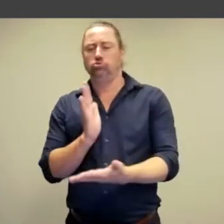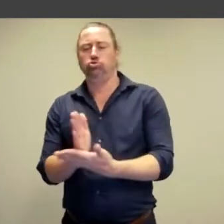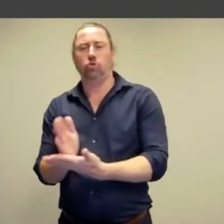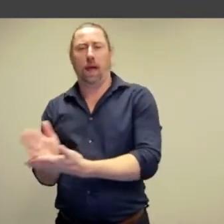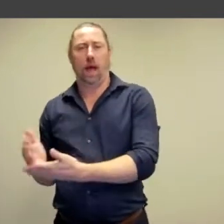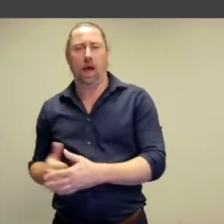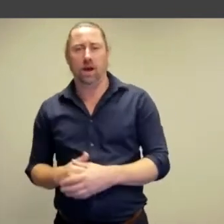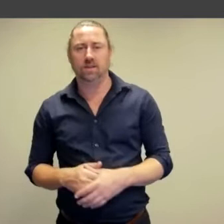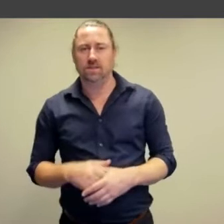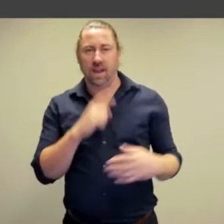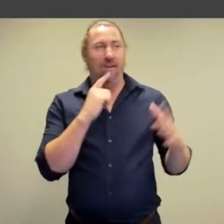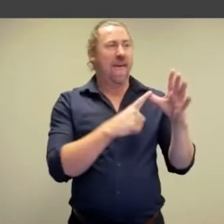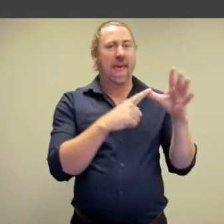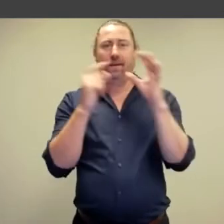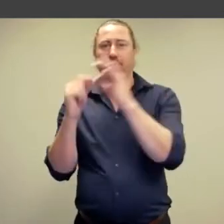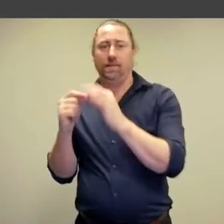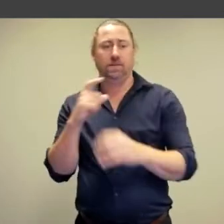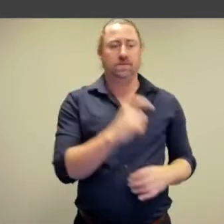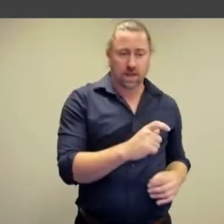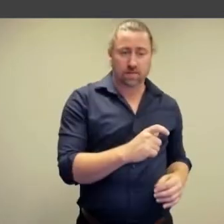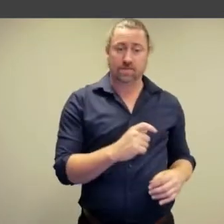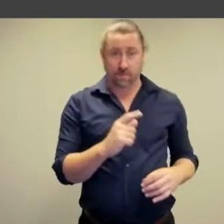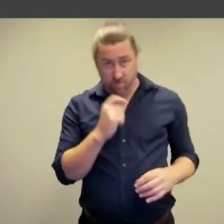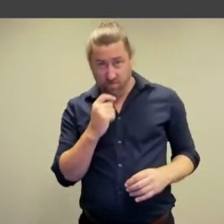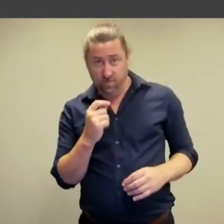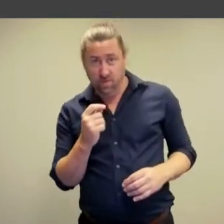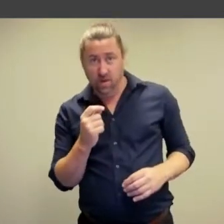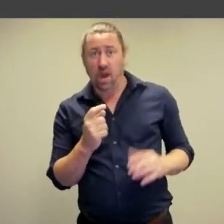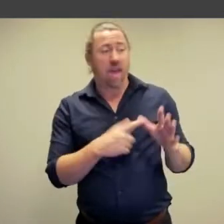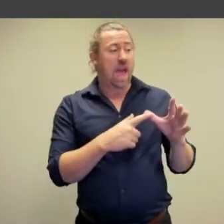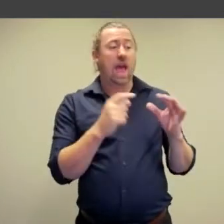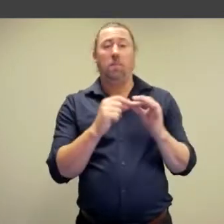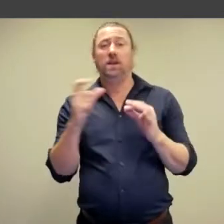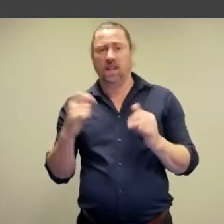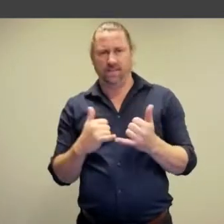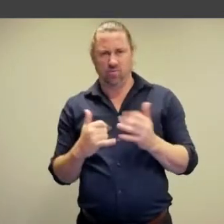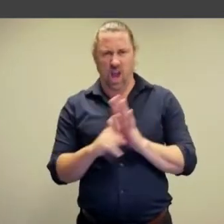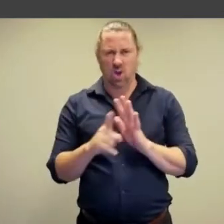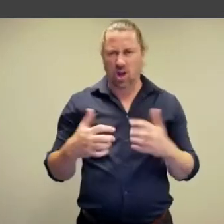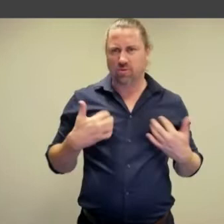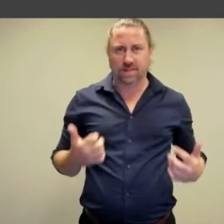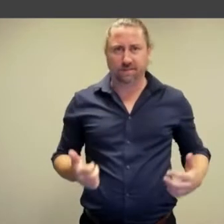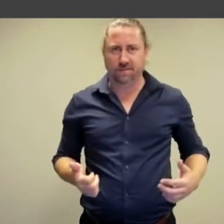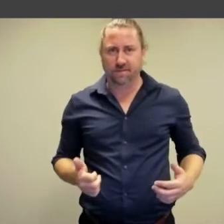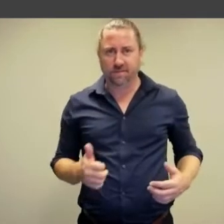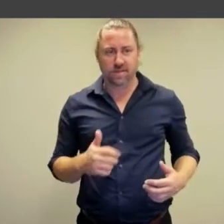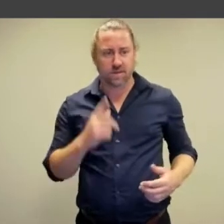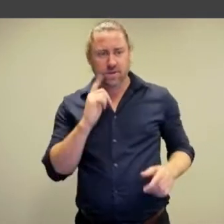Moreover, she's quite aggressive in her ABC so she demonstrates the